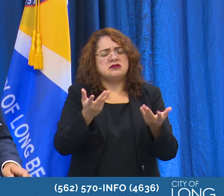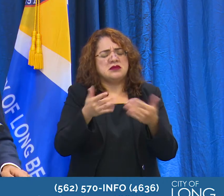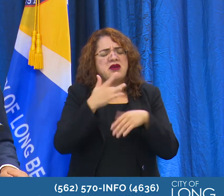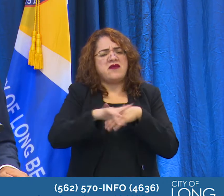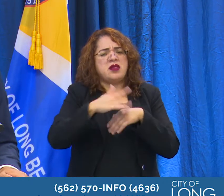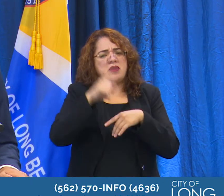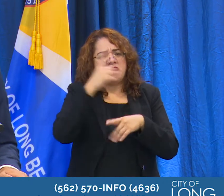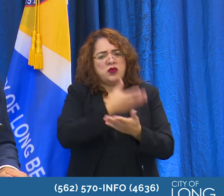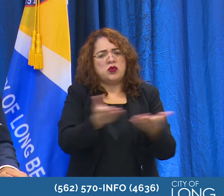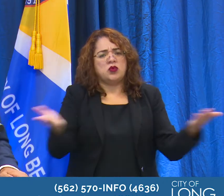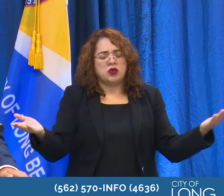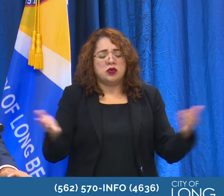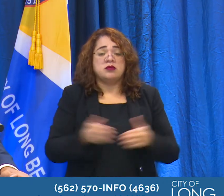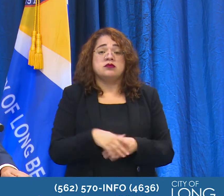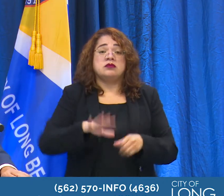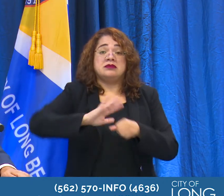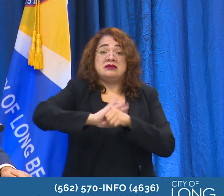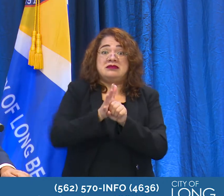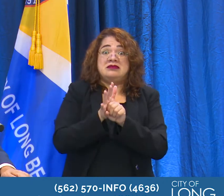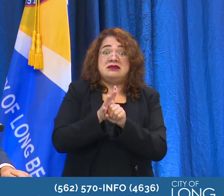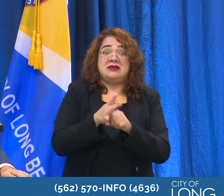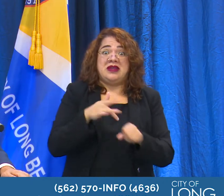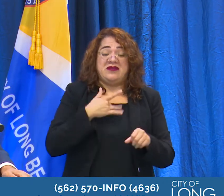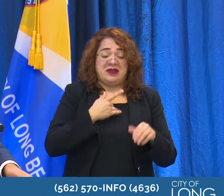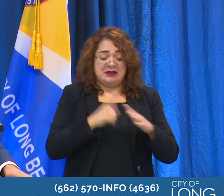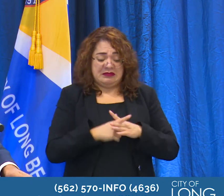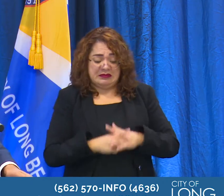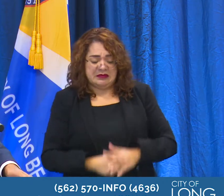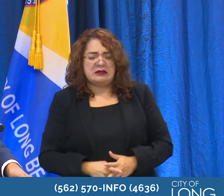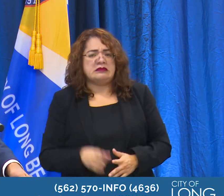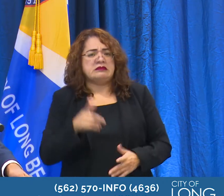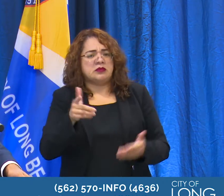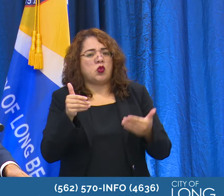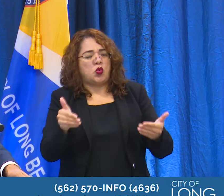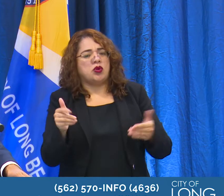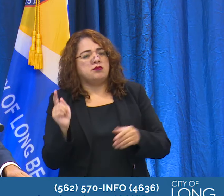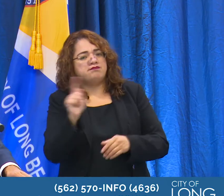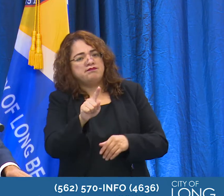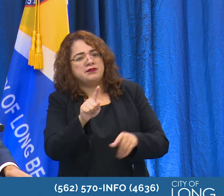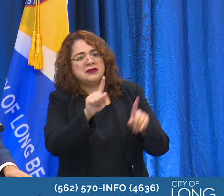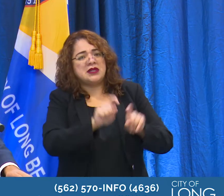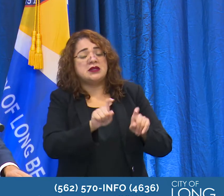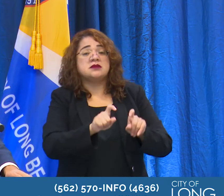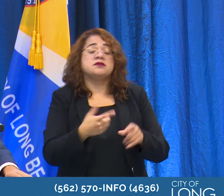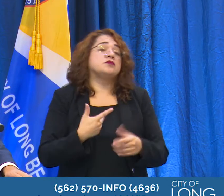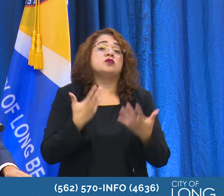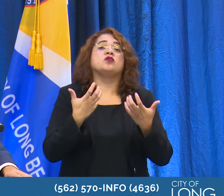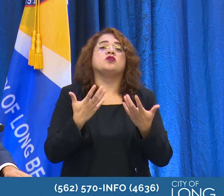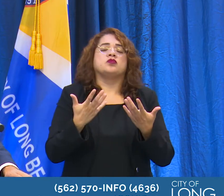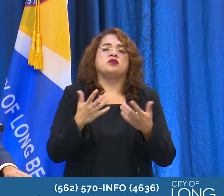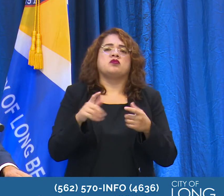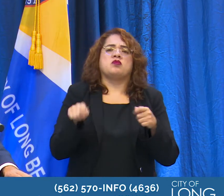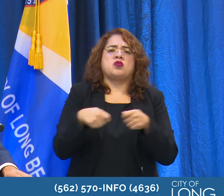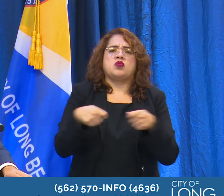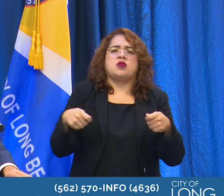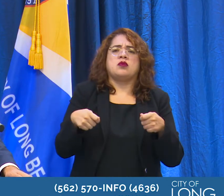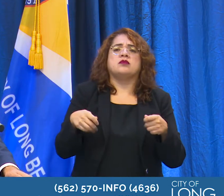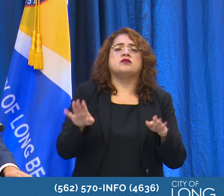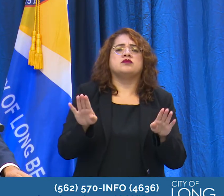COVID-19, please get tested. In closing, I want just to remind folks to continue to stay safe.